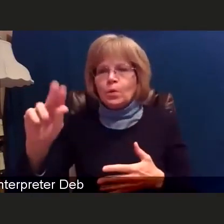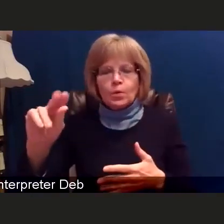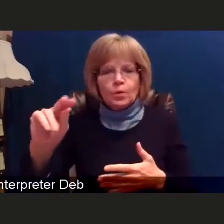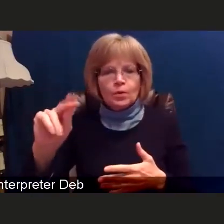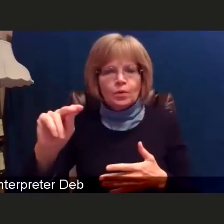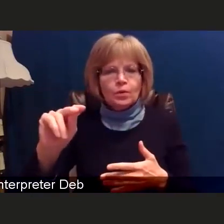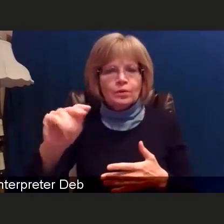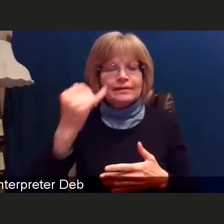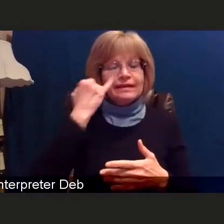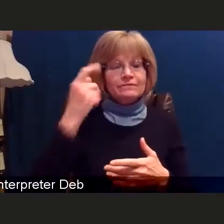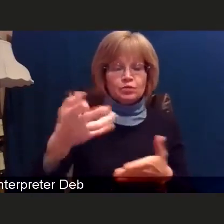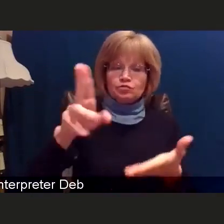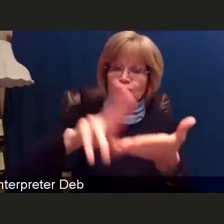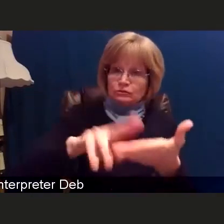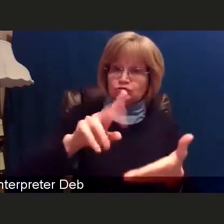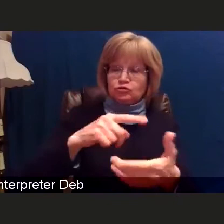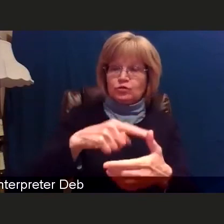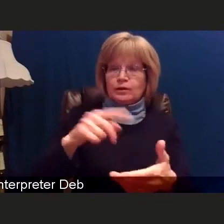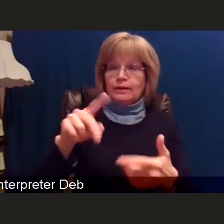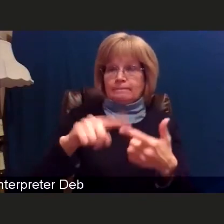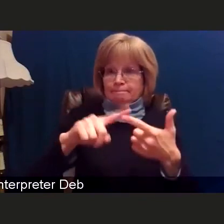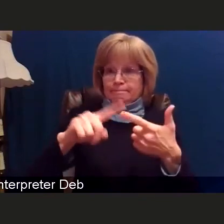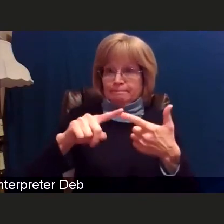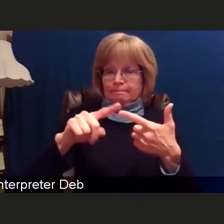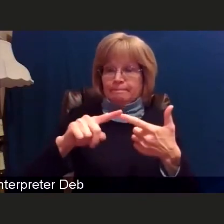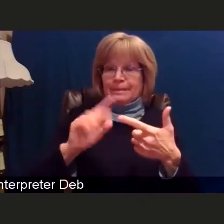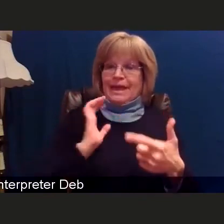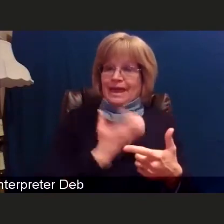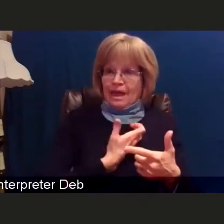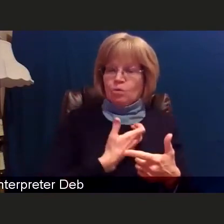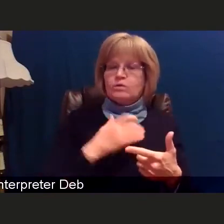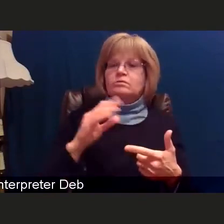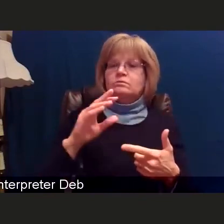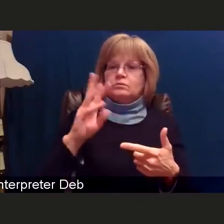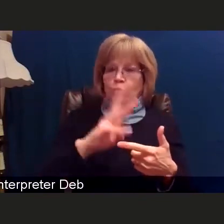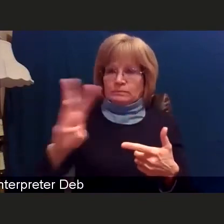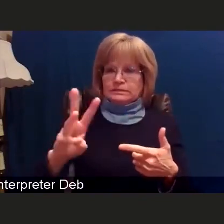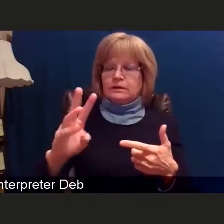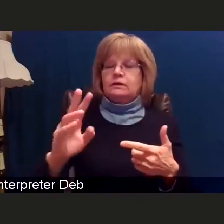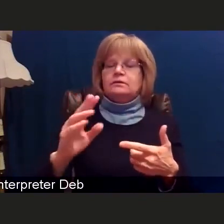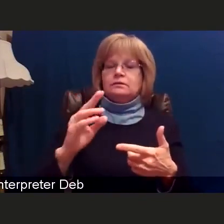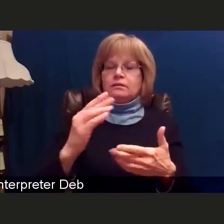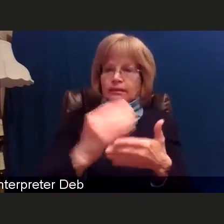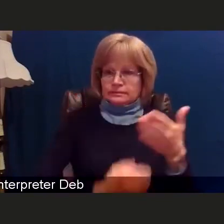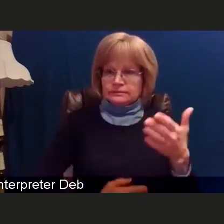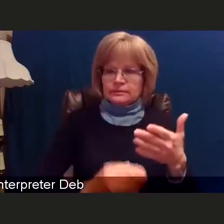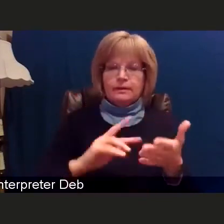if you register at Beebe Healthcare on our vaccine list it does not mean that you are automatically registered